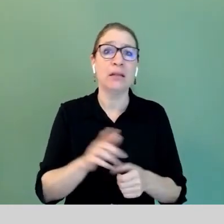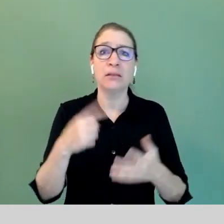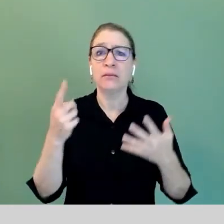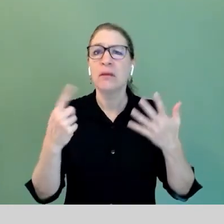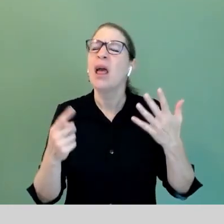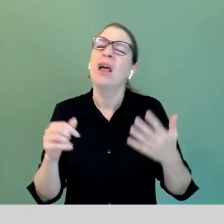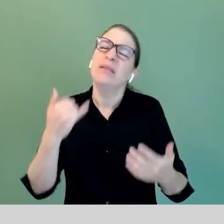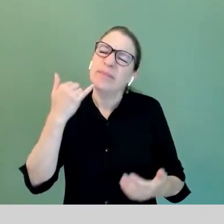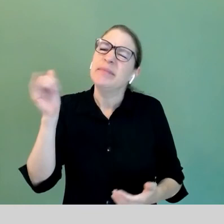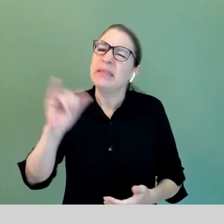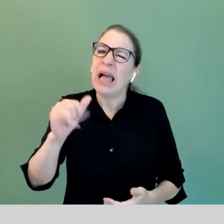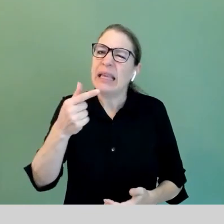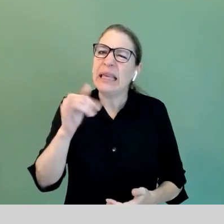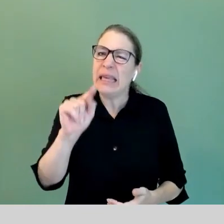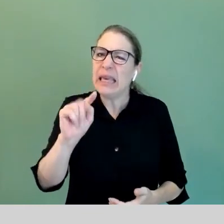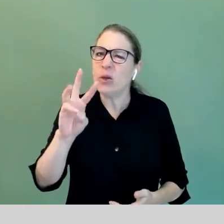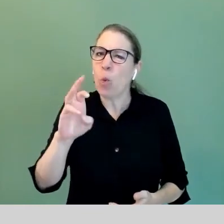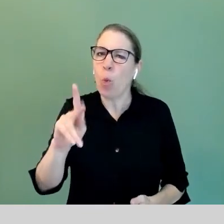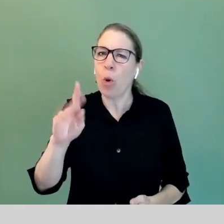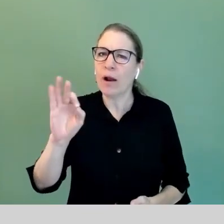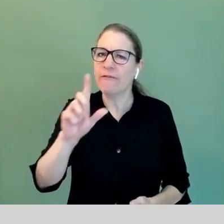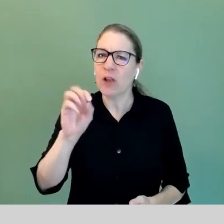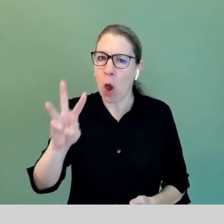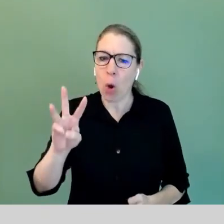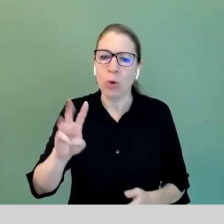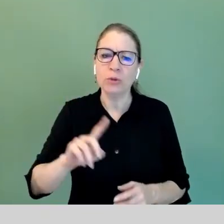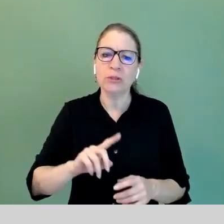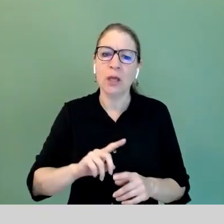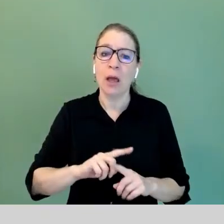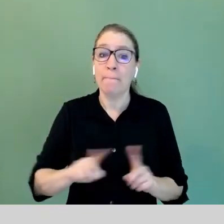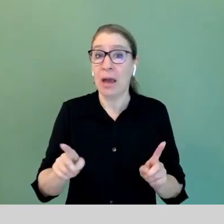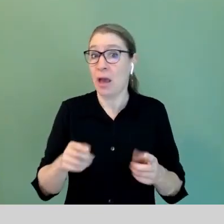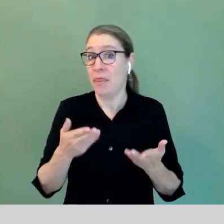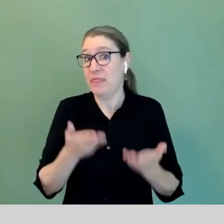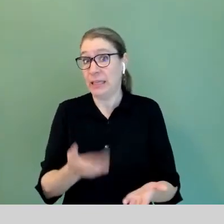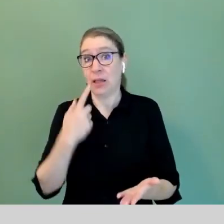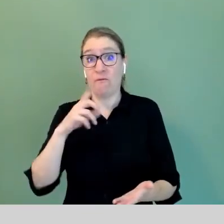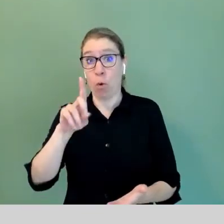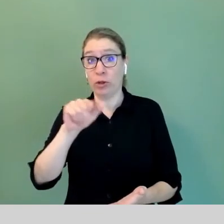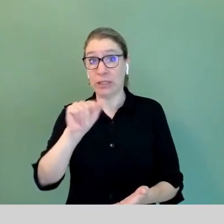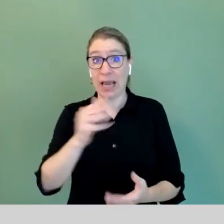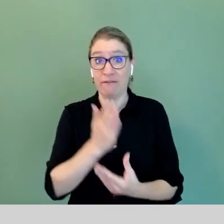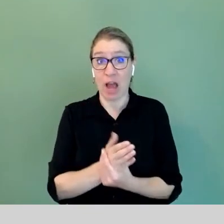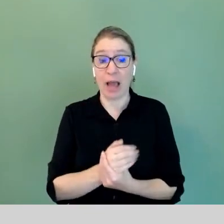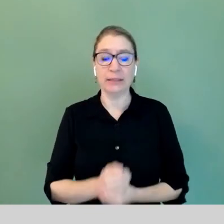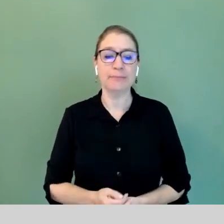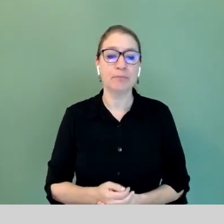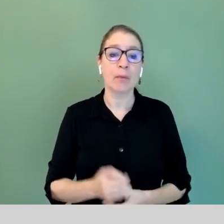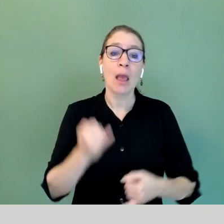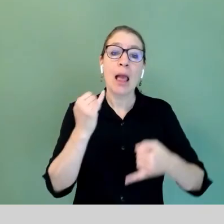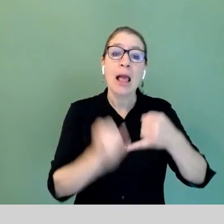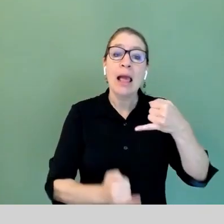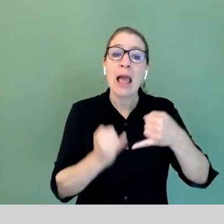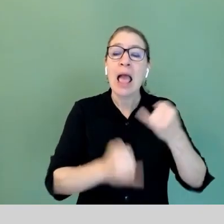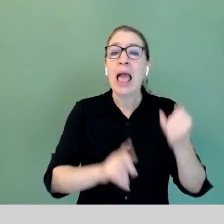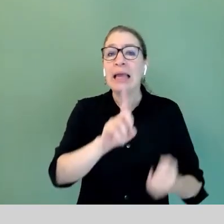kind of like Git workflows, but doing that with your data files. And lastly, there's this tool called dedupe.